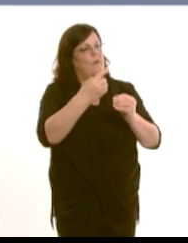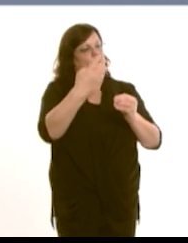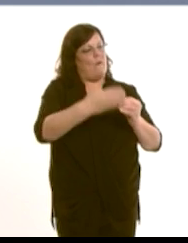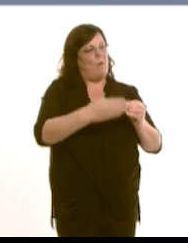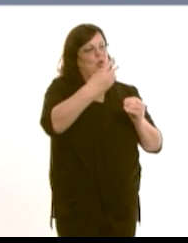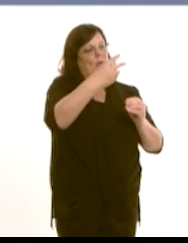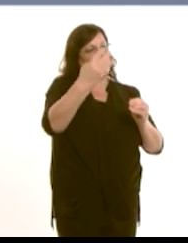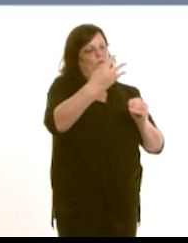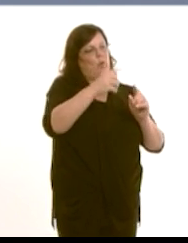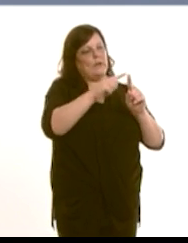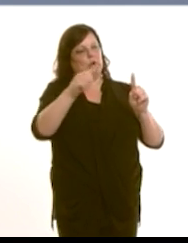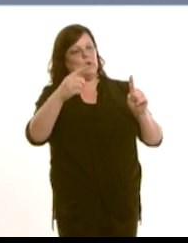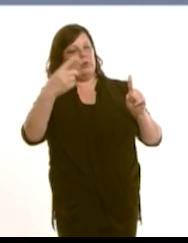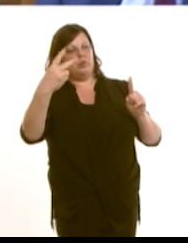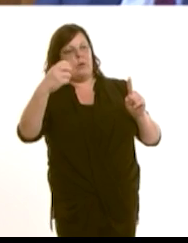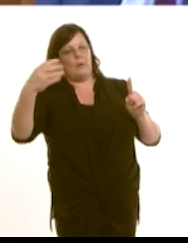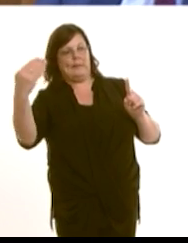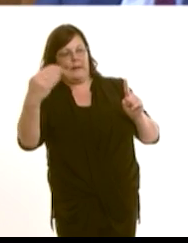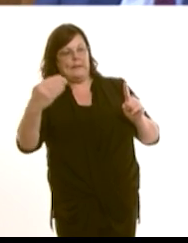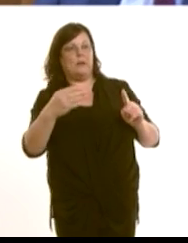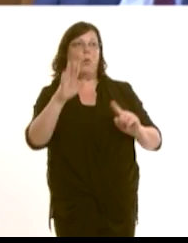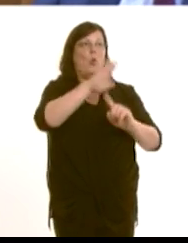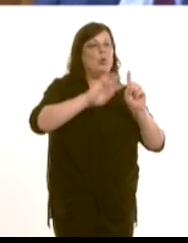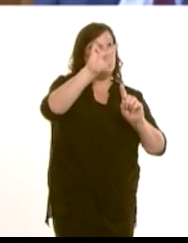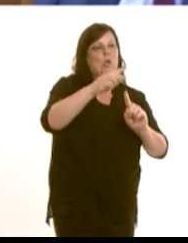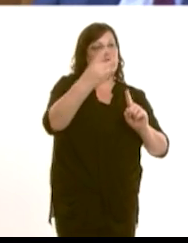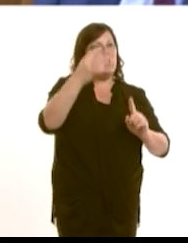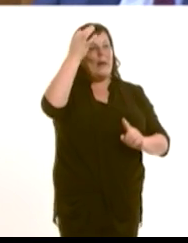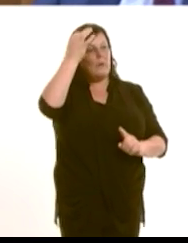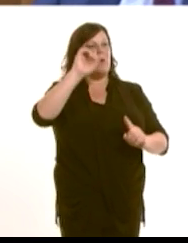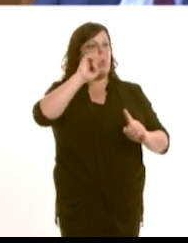All 22 authorities will benefit from this investment, which sees the rebuild and refurbishment